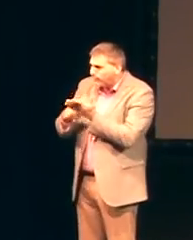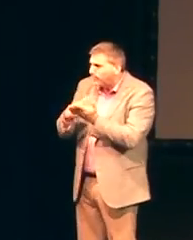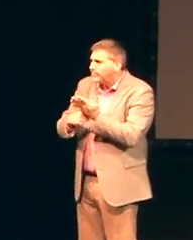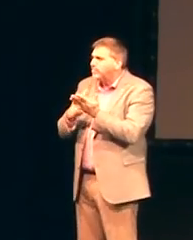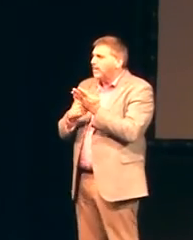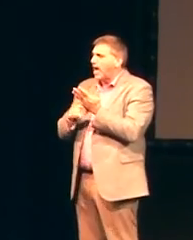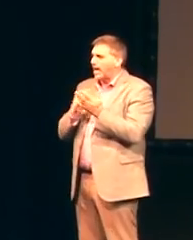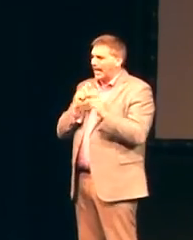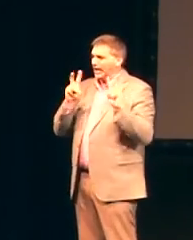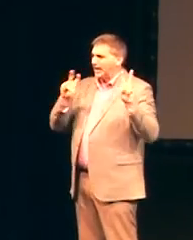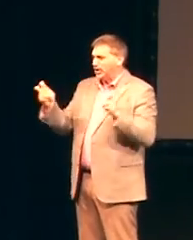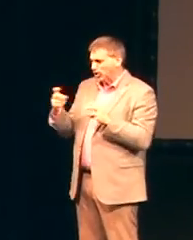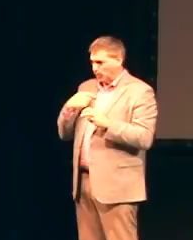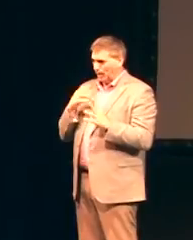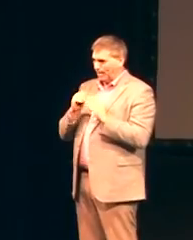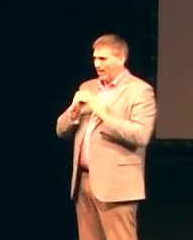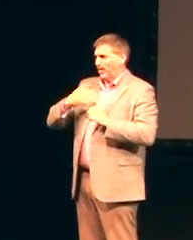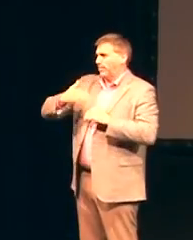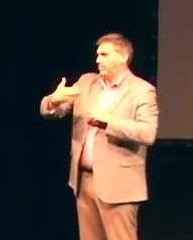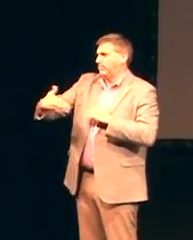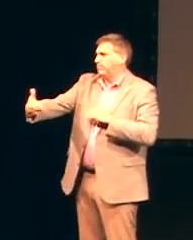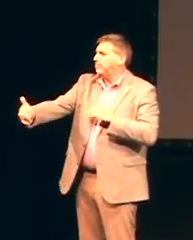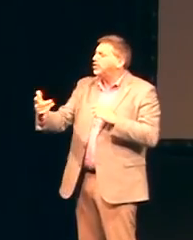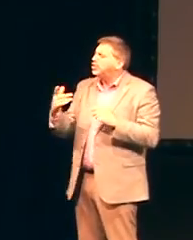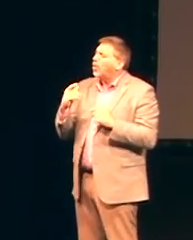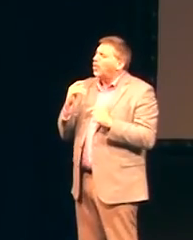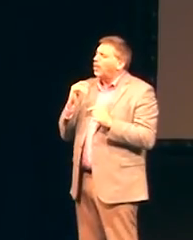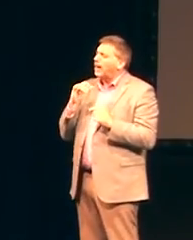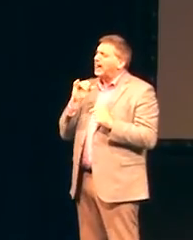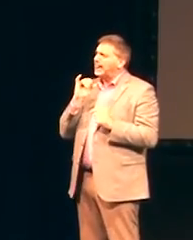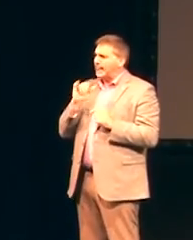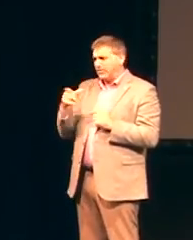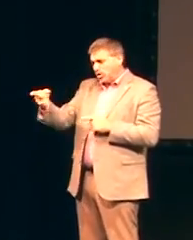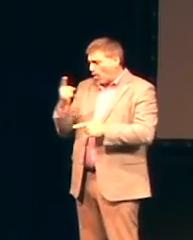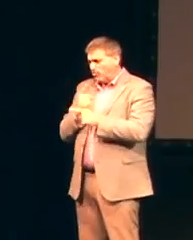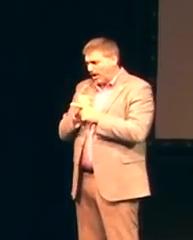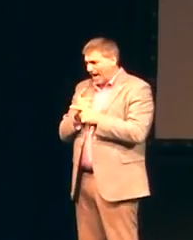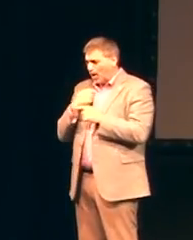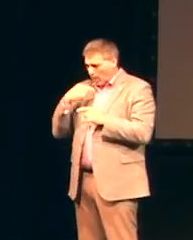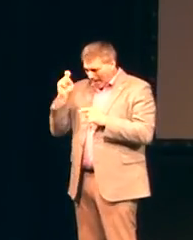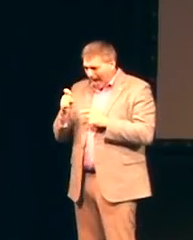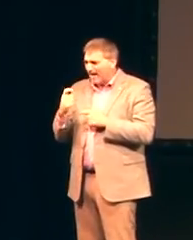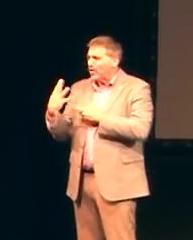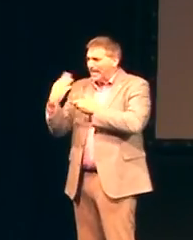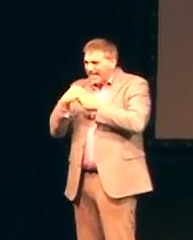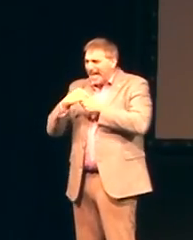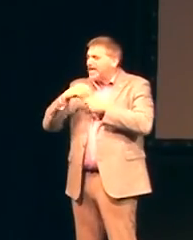And we sit down and talk to them about the various issues during these meetings so you're right we